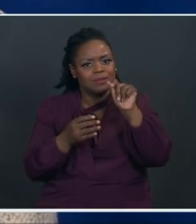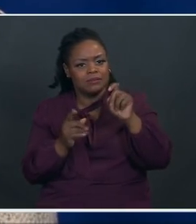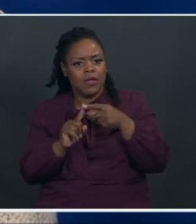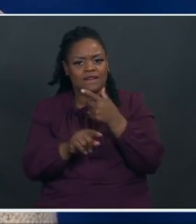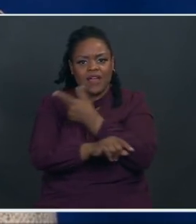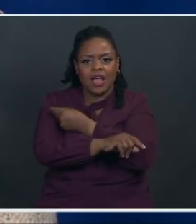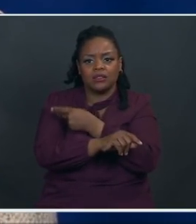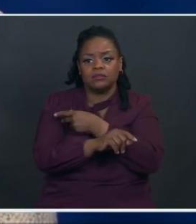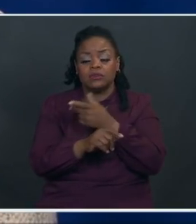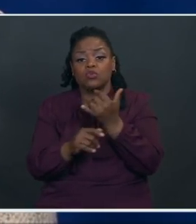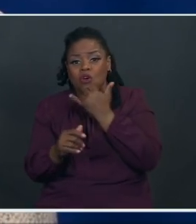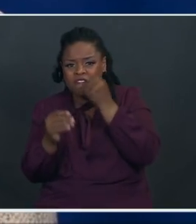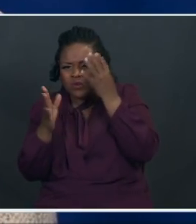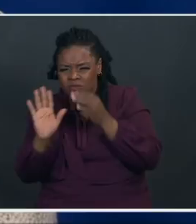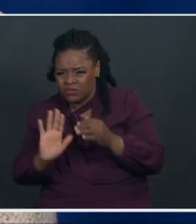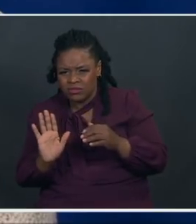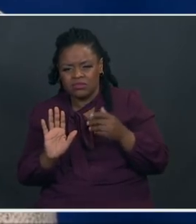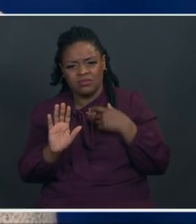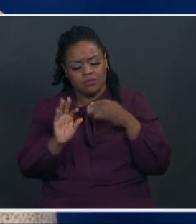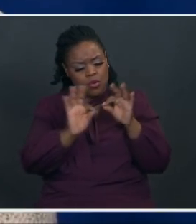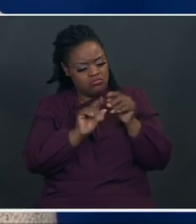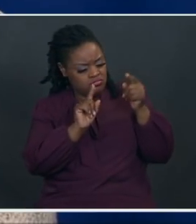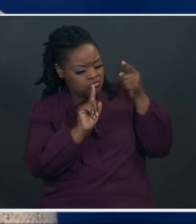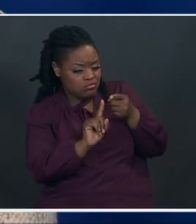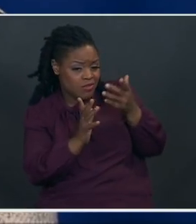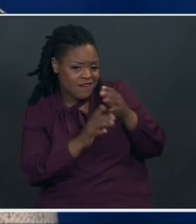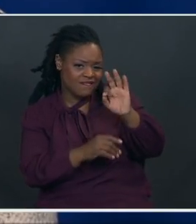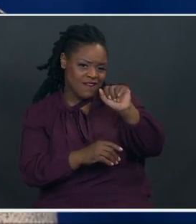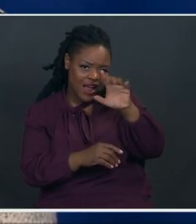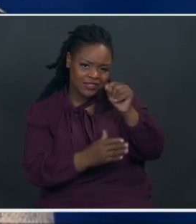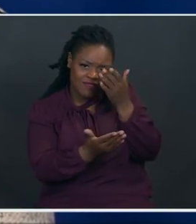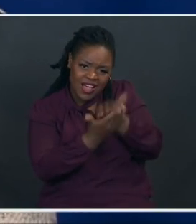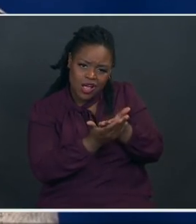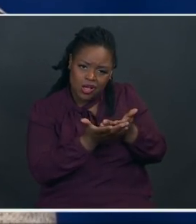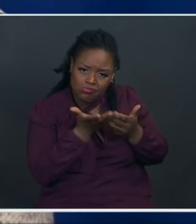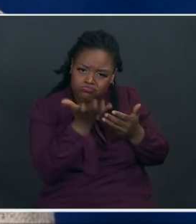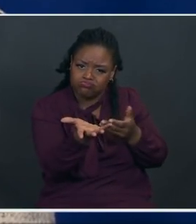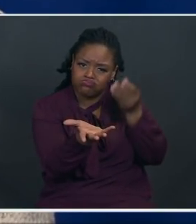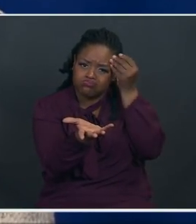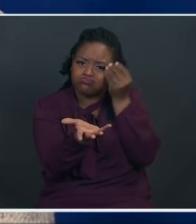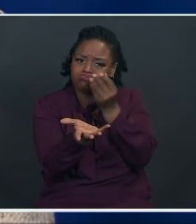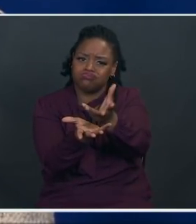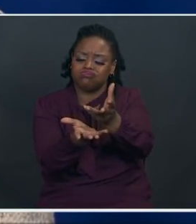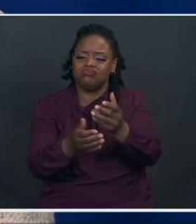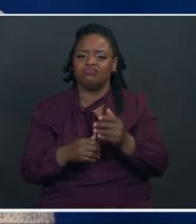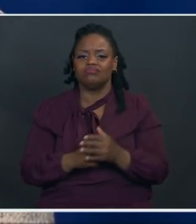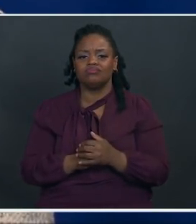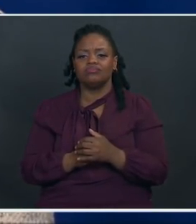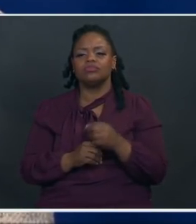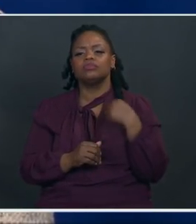We want people to know that the vaccines are safe and effective. We want everyone to be able to make decisions with the best information possible.